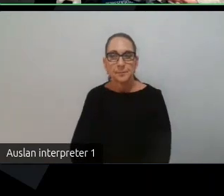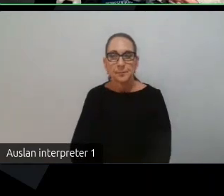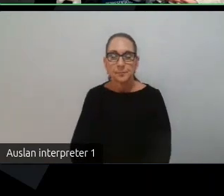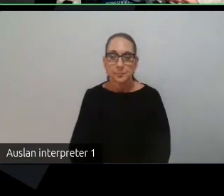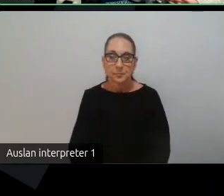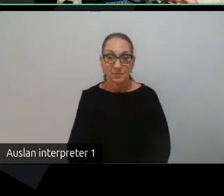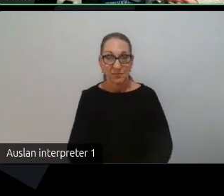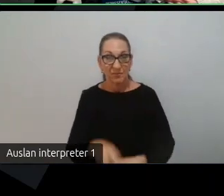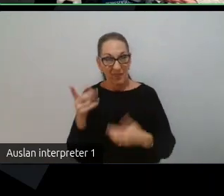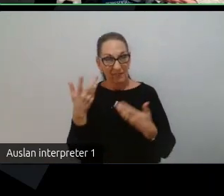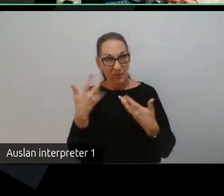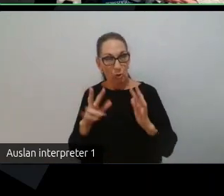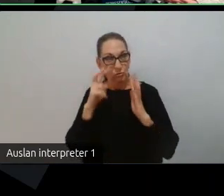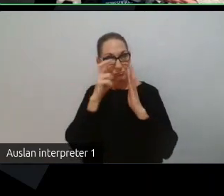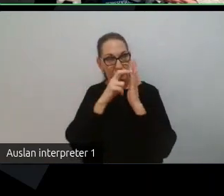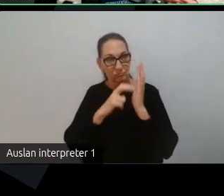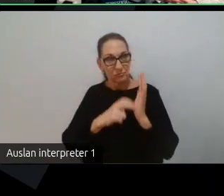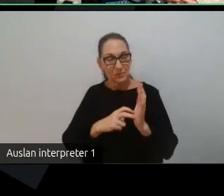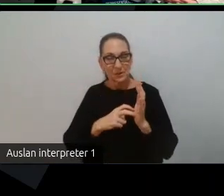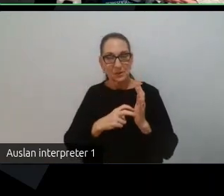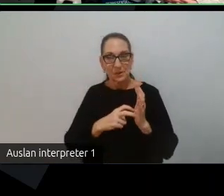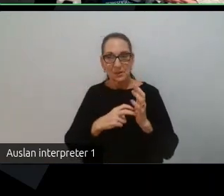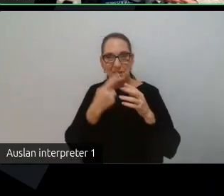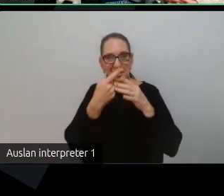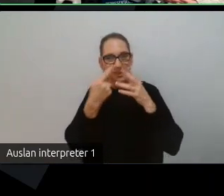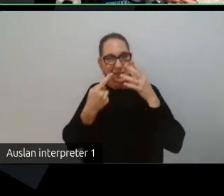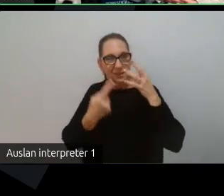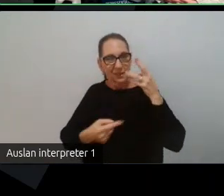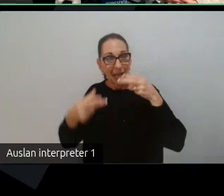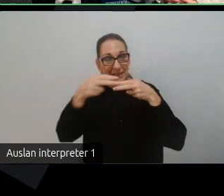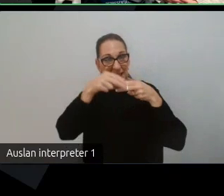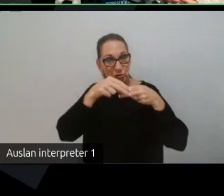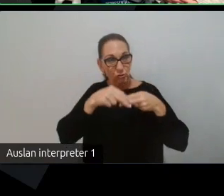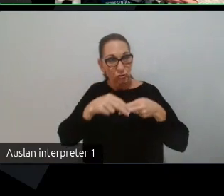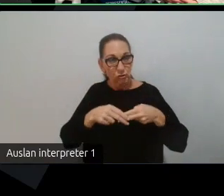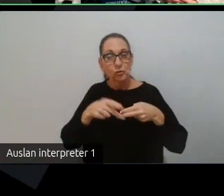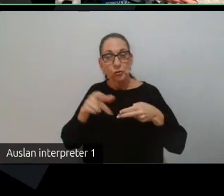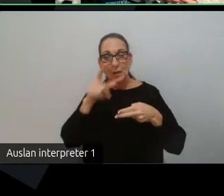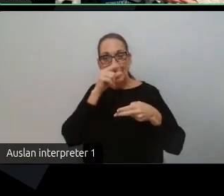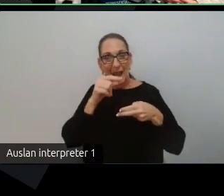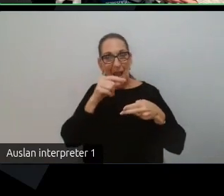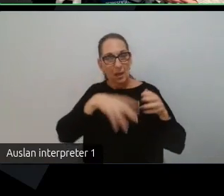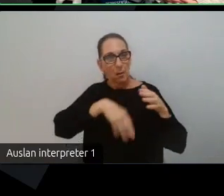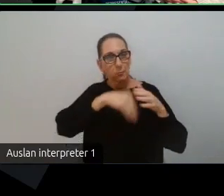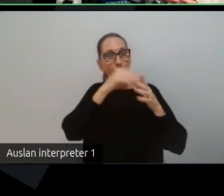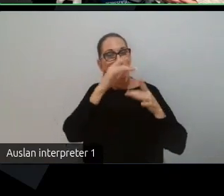out and all of the um relevant information is attached, it can be lodged online, by mail,